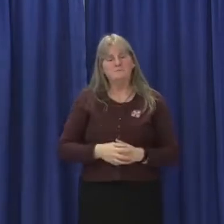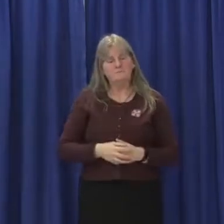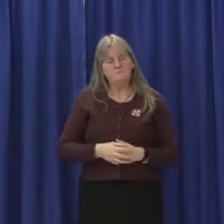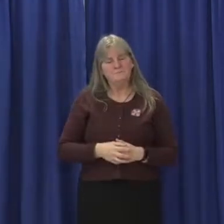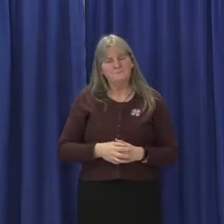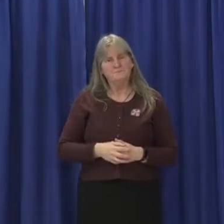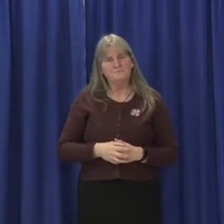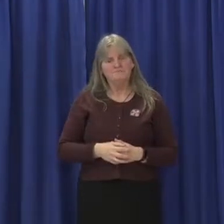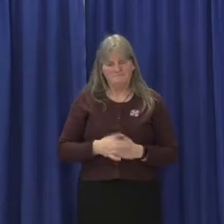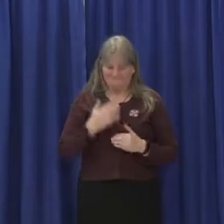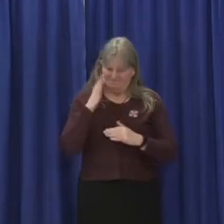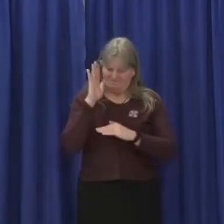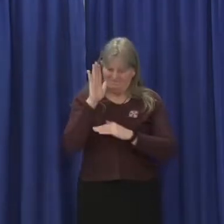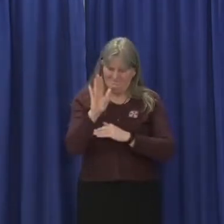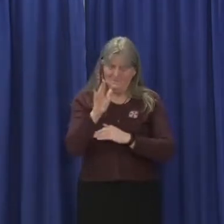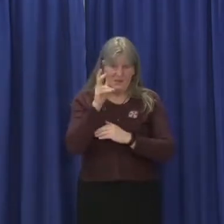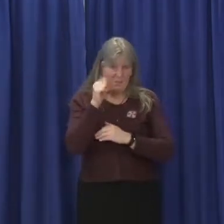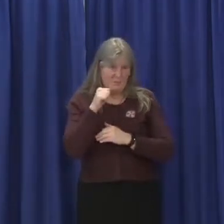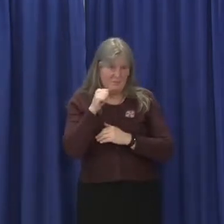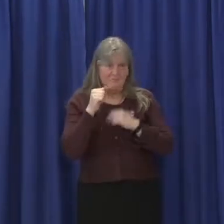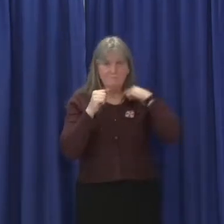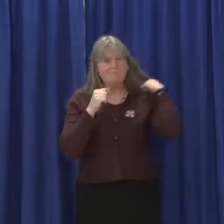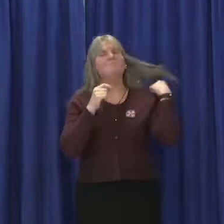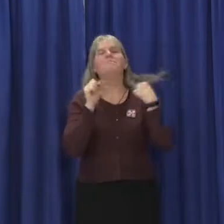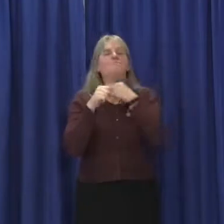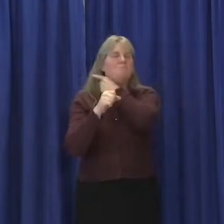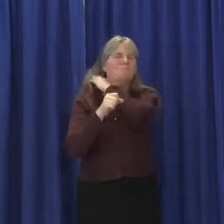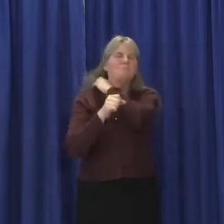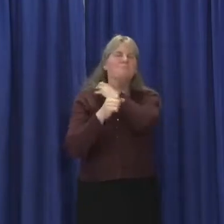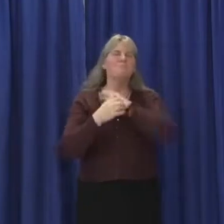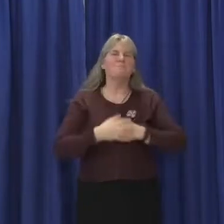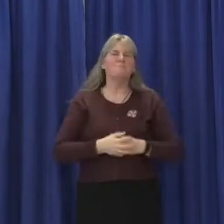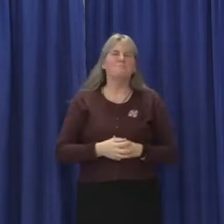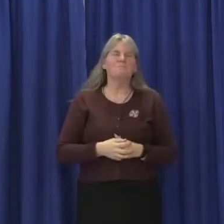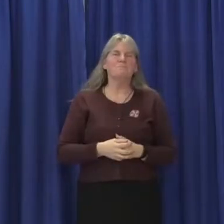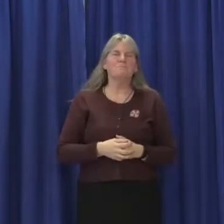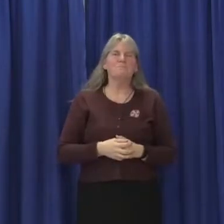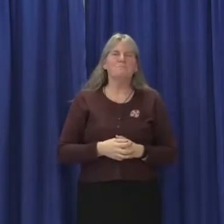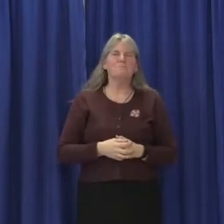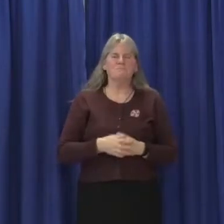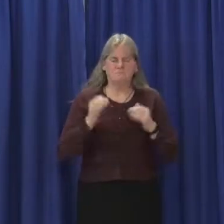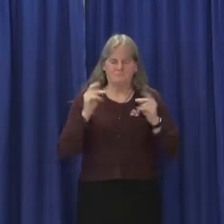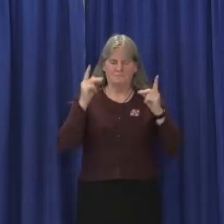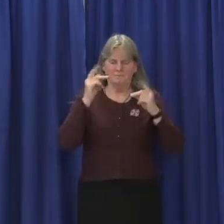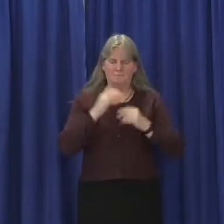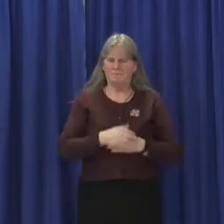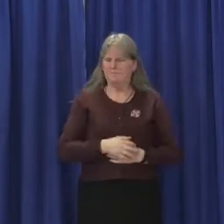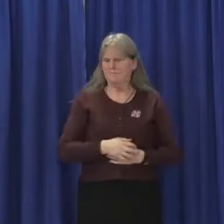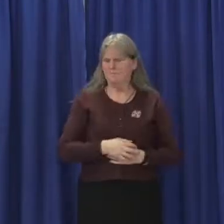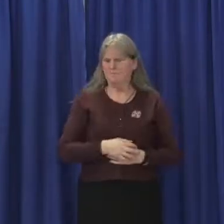> Reporter: Good afternoon, can you hear me? We can. Thanks, Tim. > Reporter: Okay. I guess, my first question is